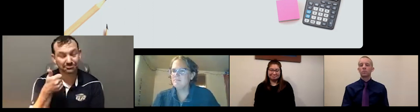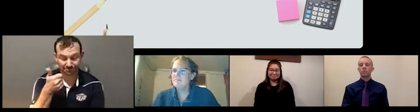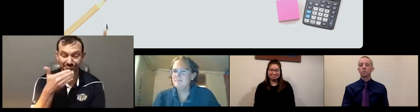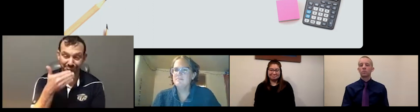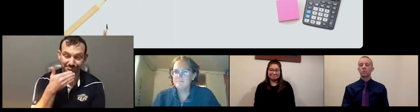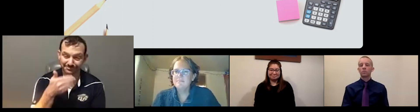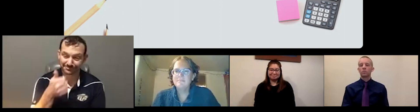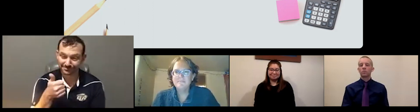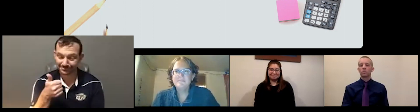Thank you.